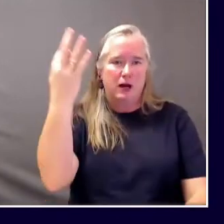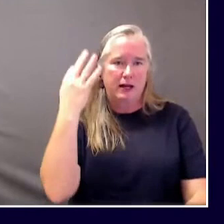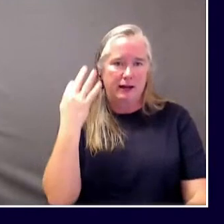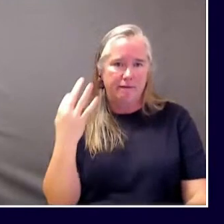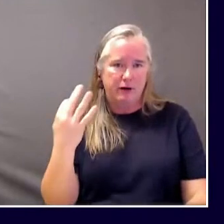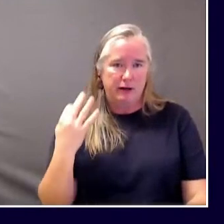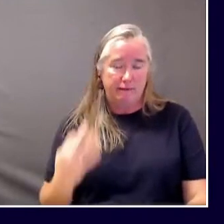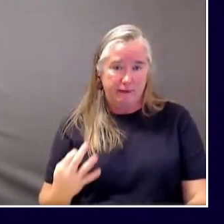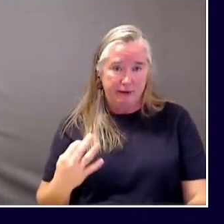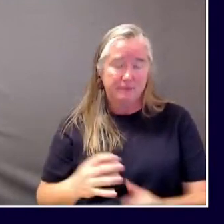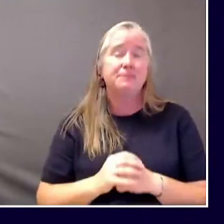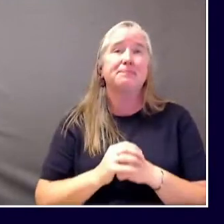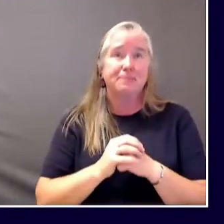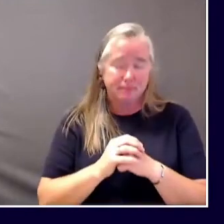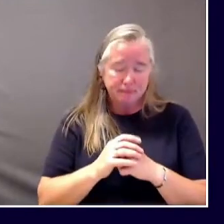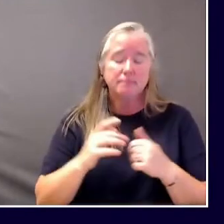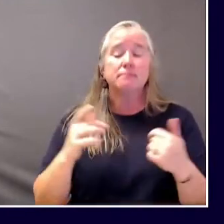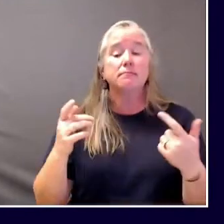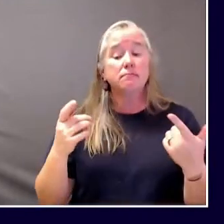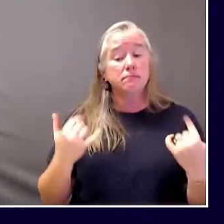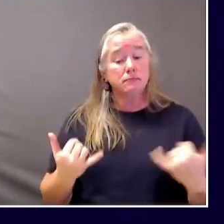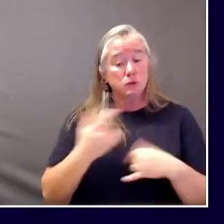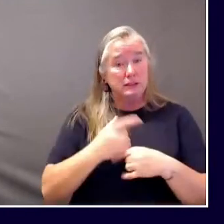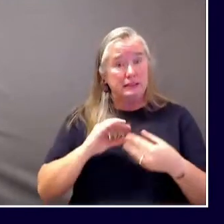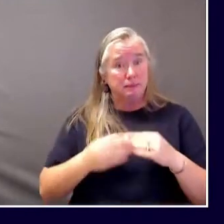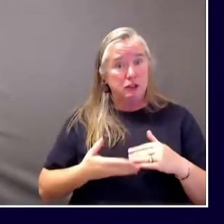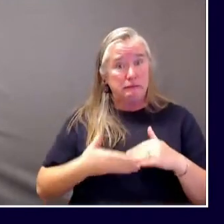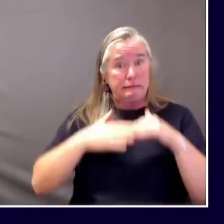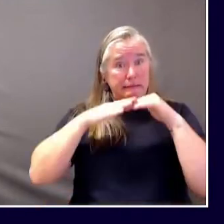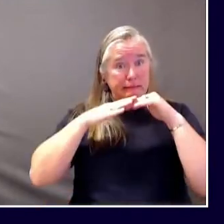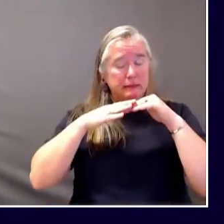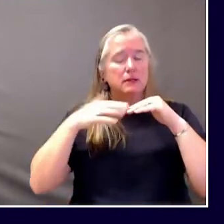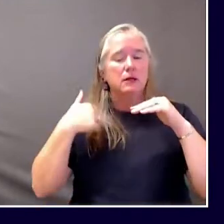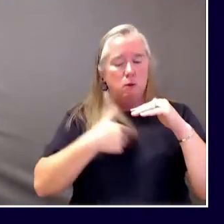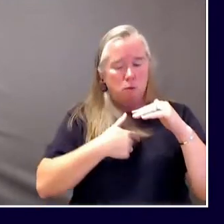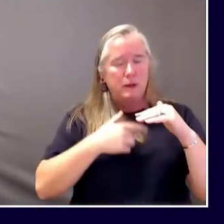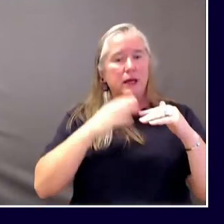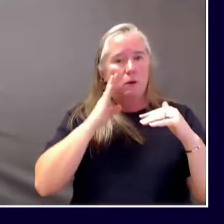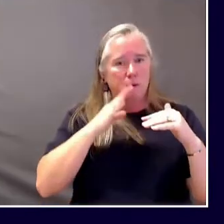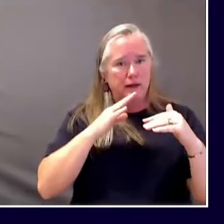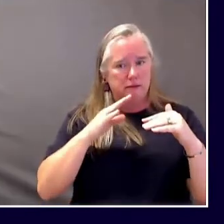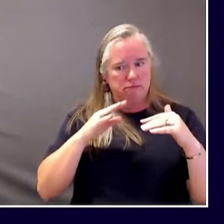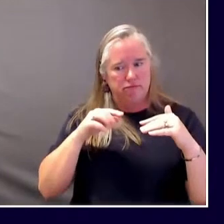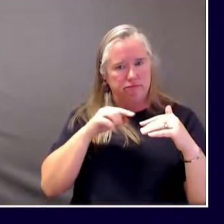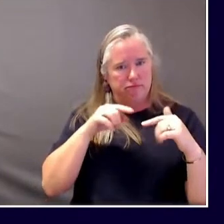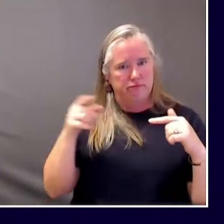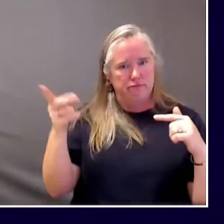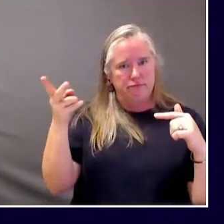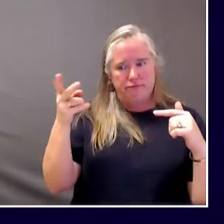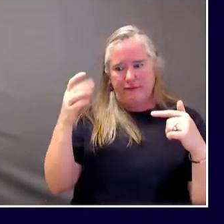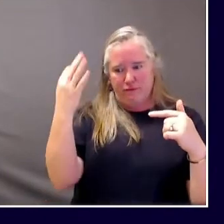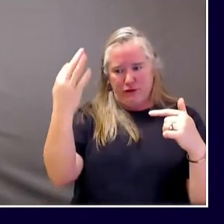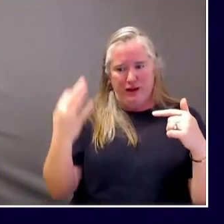data with regard to you school